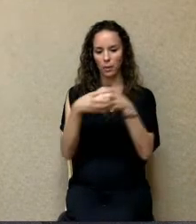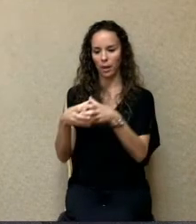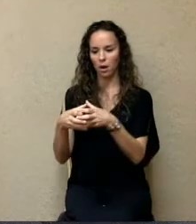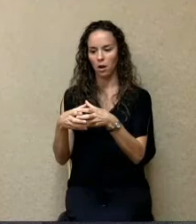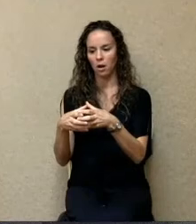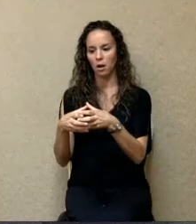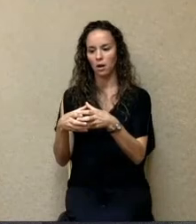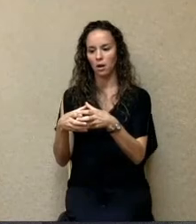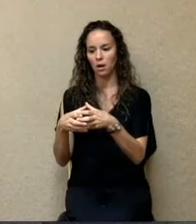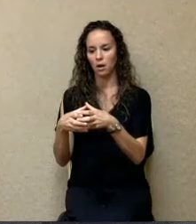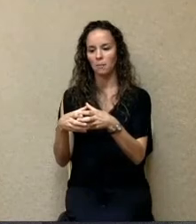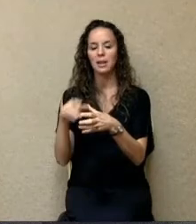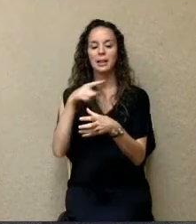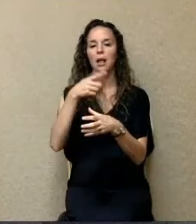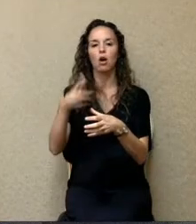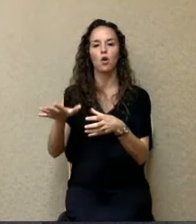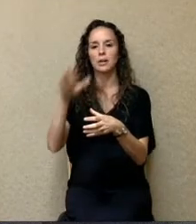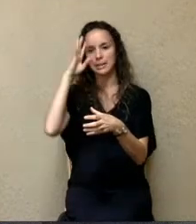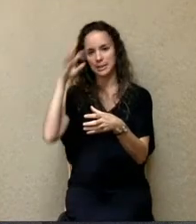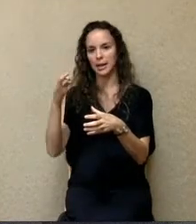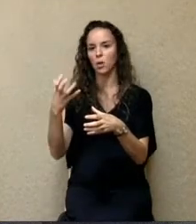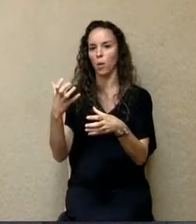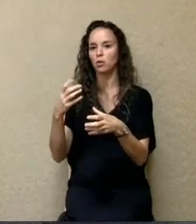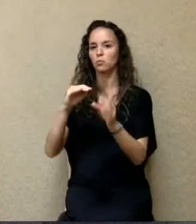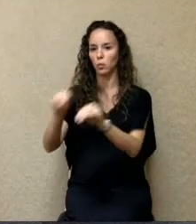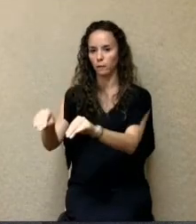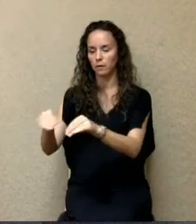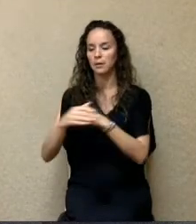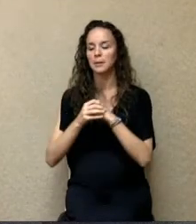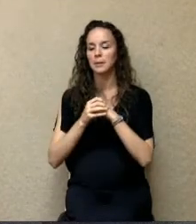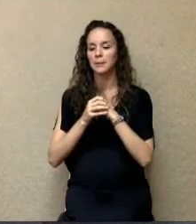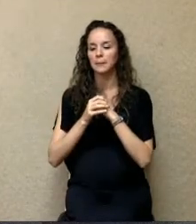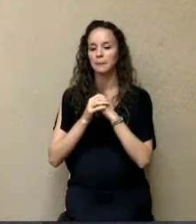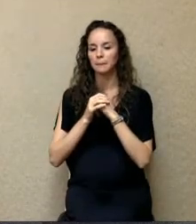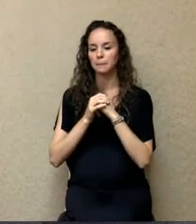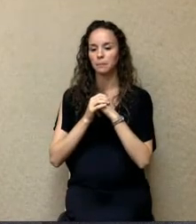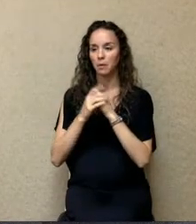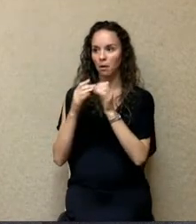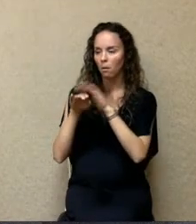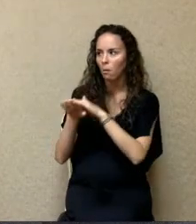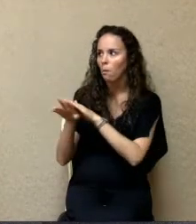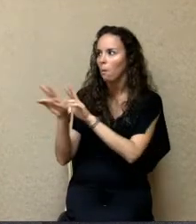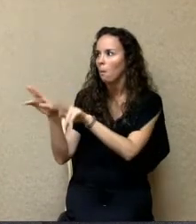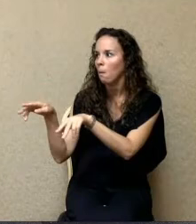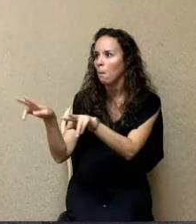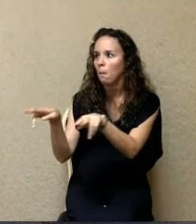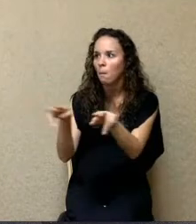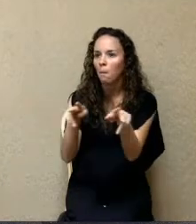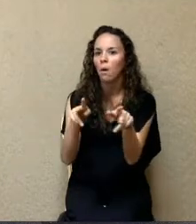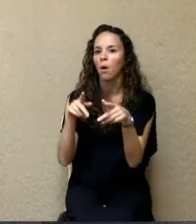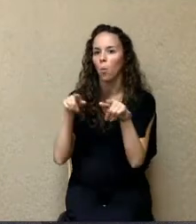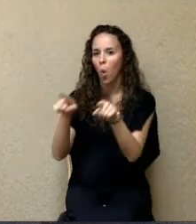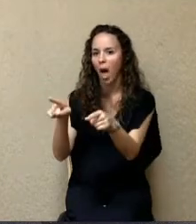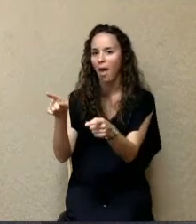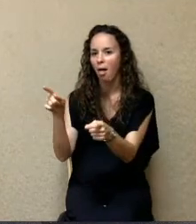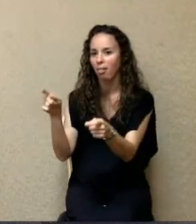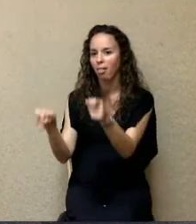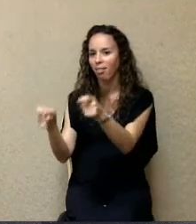after they decided they wanted to go. So, now they got to see, are getting to see their house as it's emerging. Right?